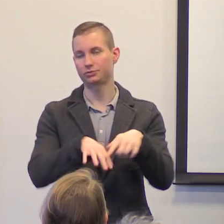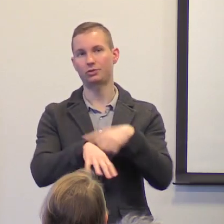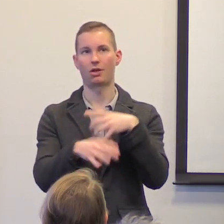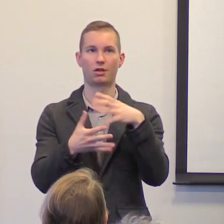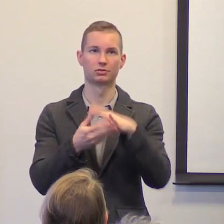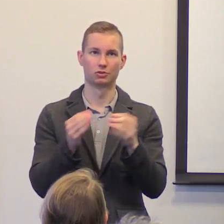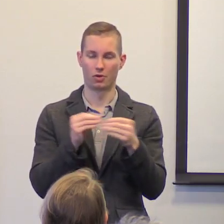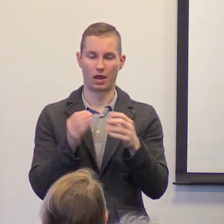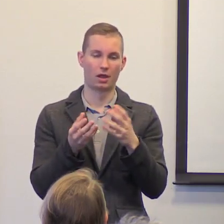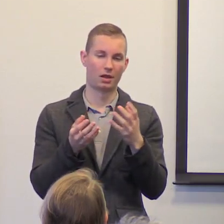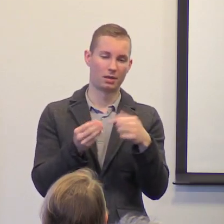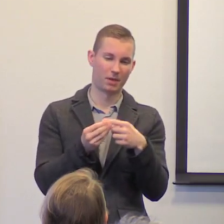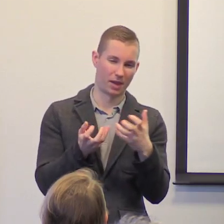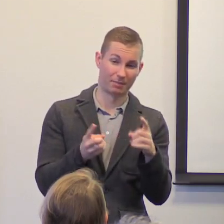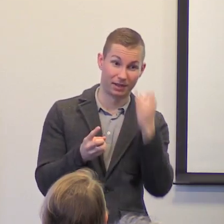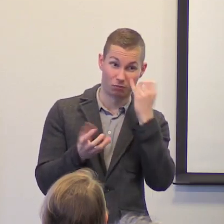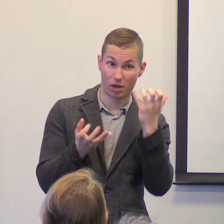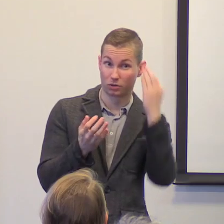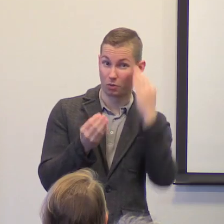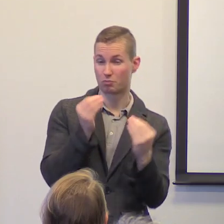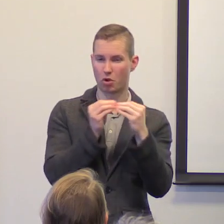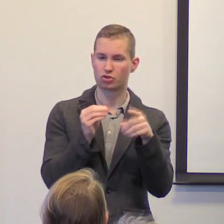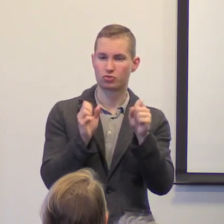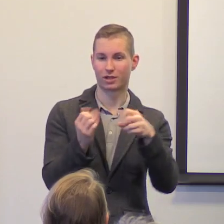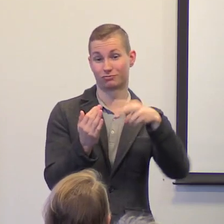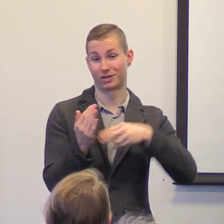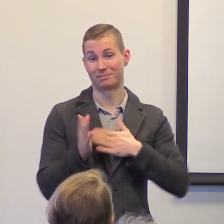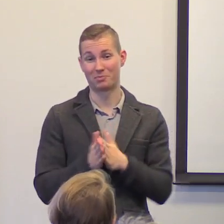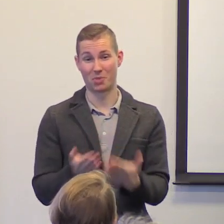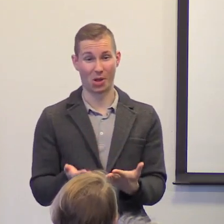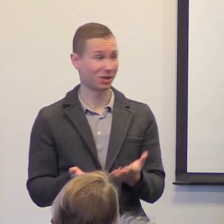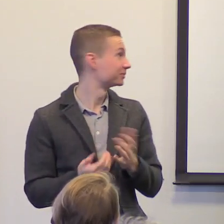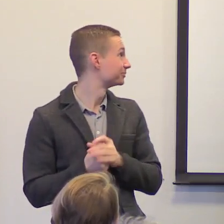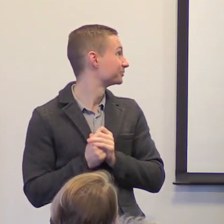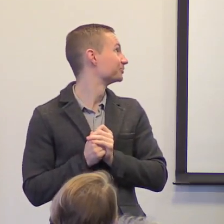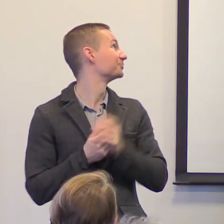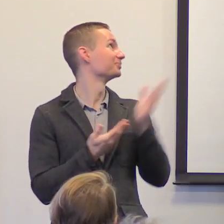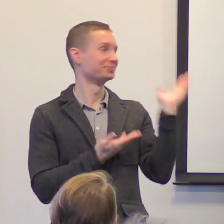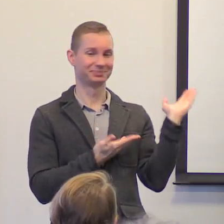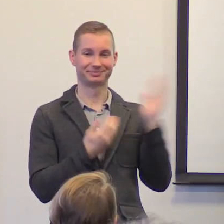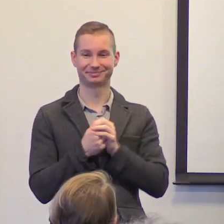If you want to know more about that story, you can read my book because in this book